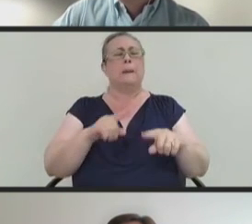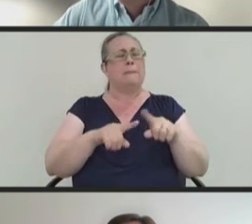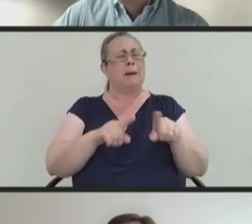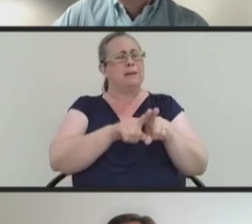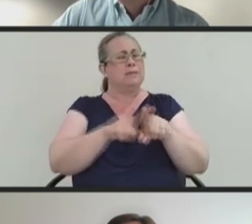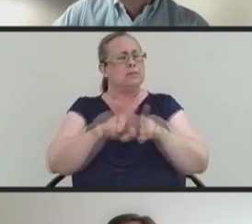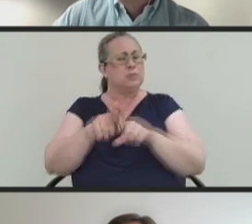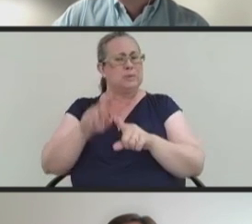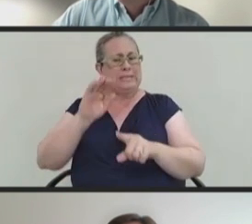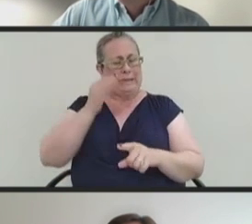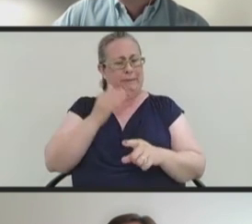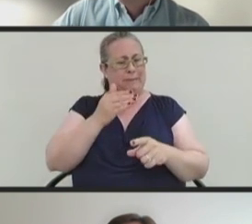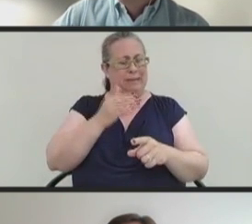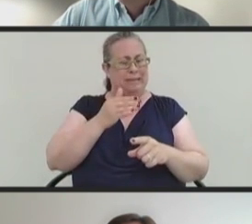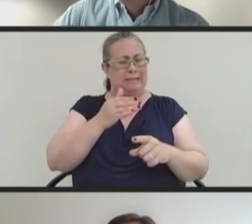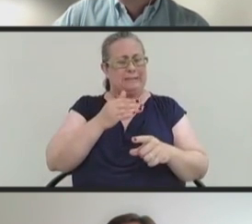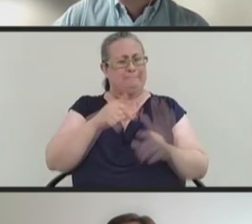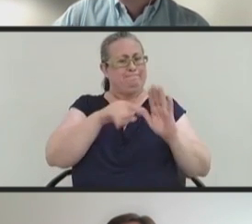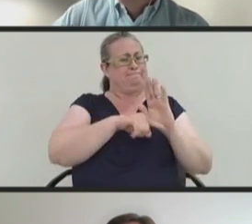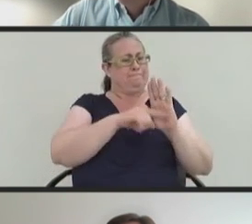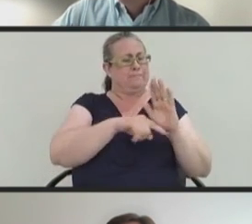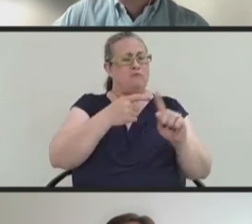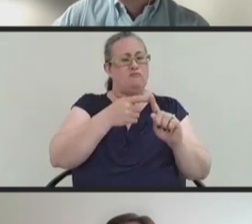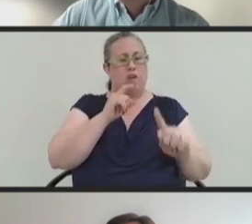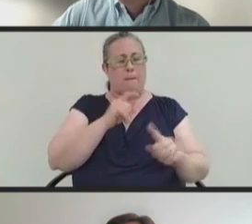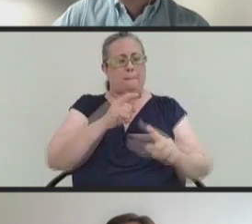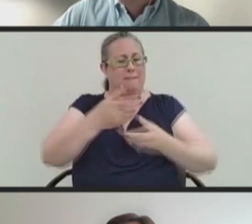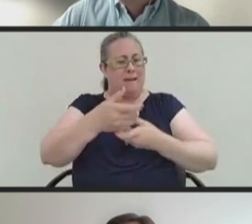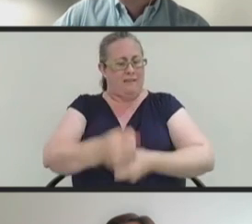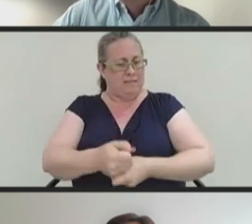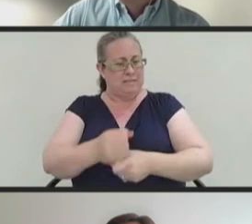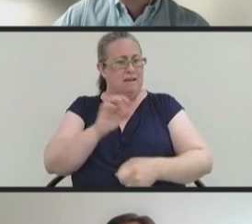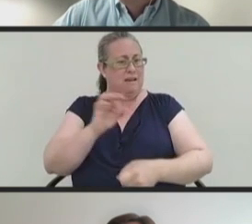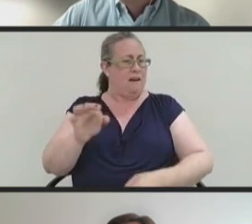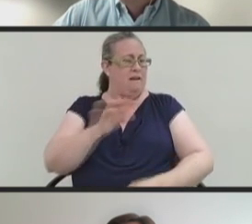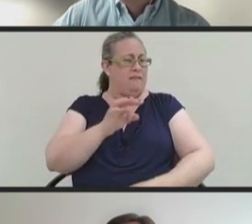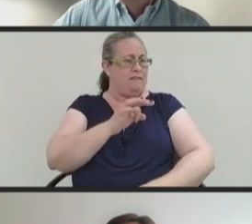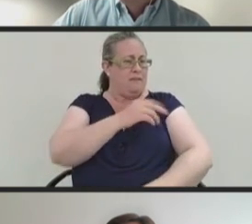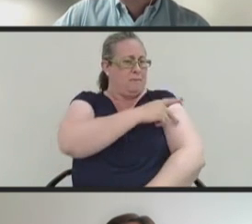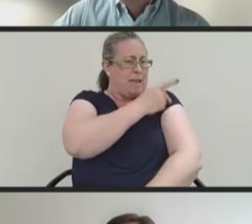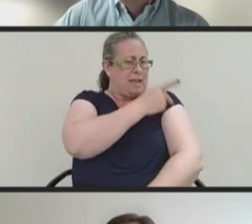from a patient's standpoint. Because that speed too often was related as cutting